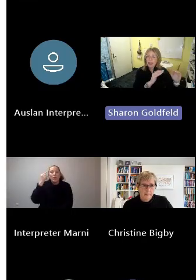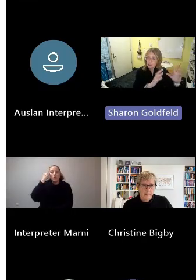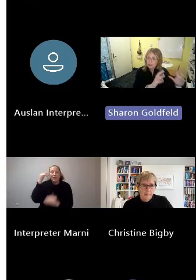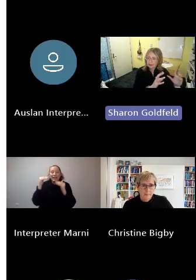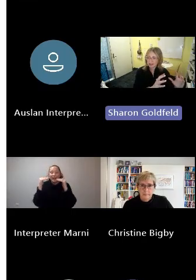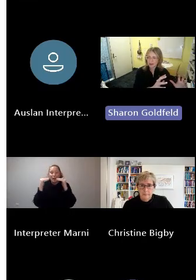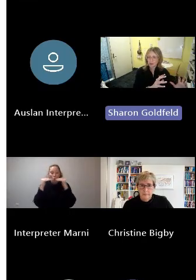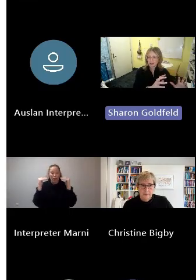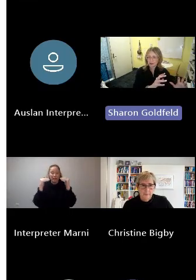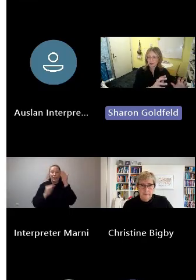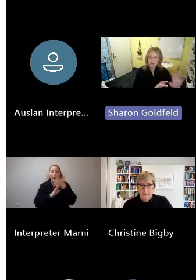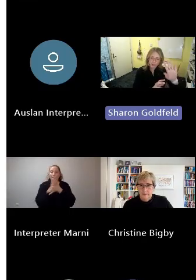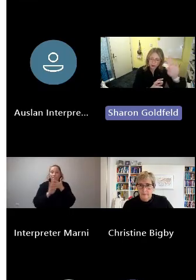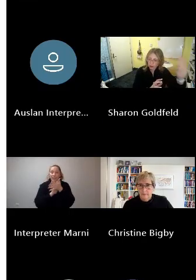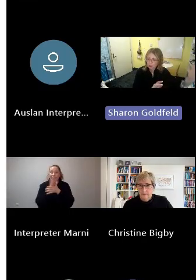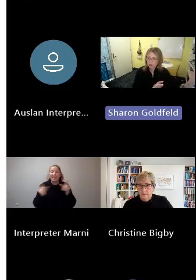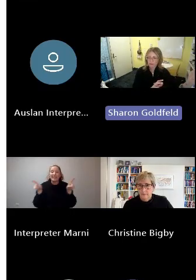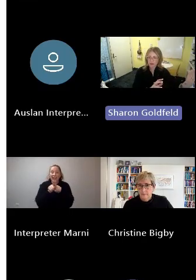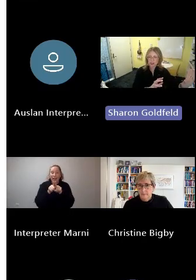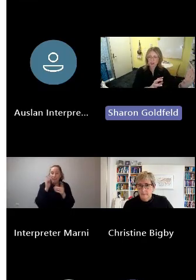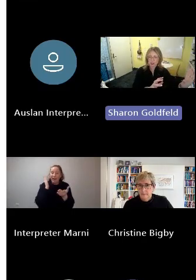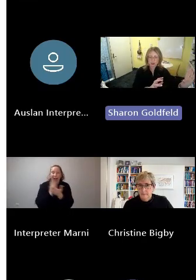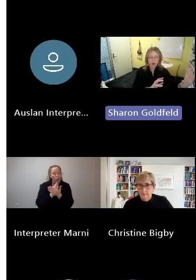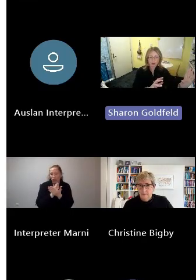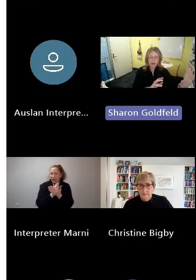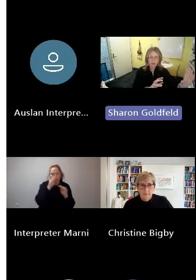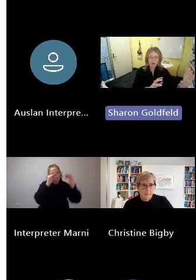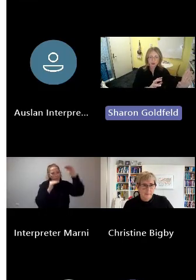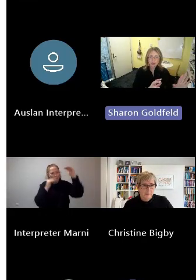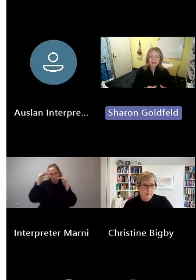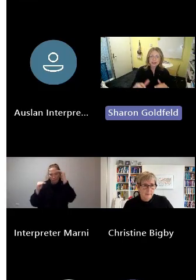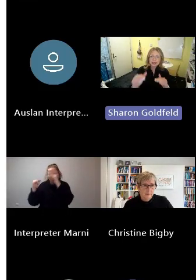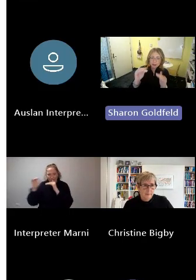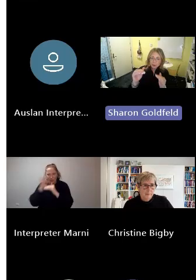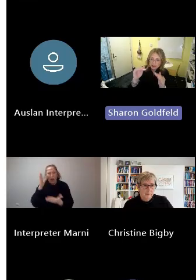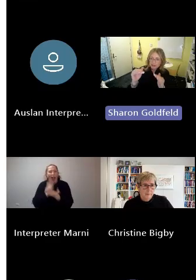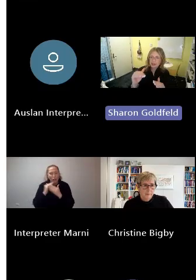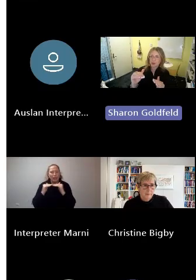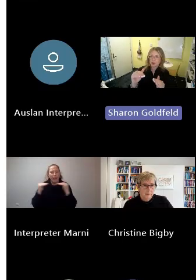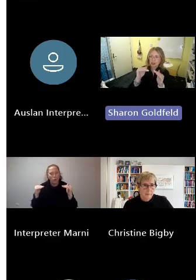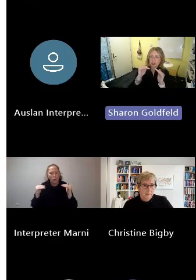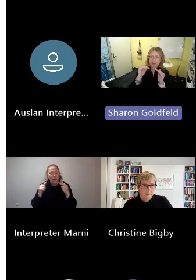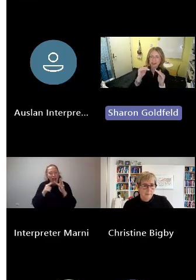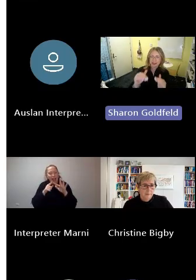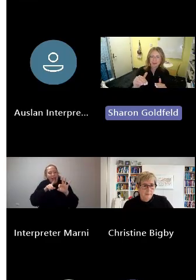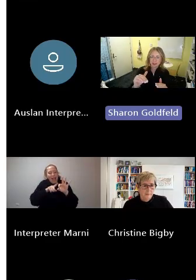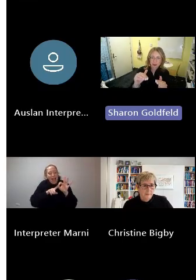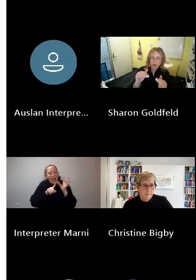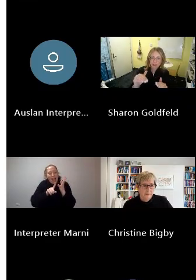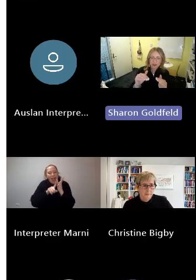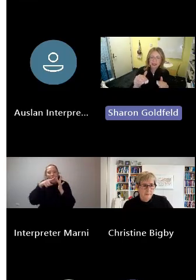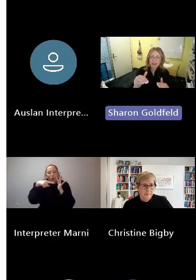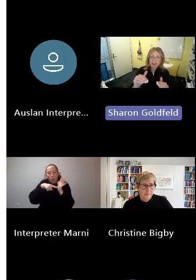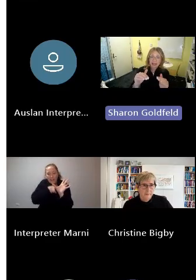we actually get unequal outcomes and longer conversation as to why that happens. Equity means we're actually delivering to need